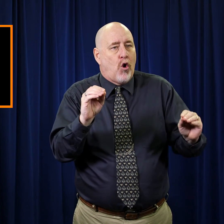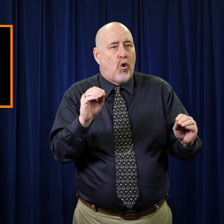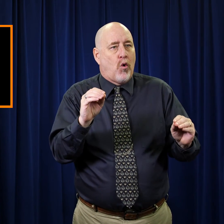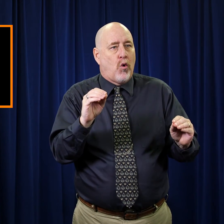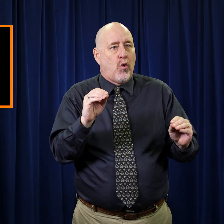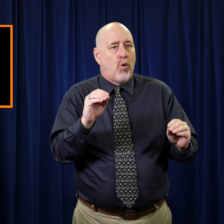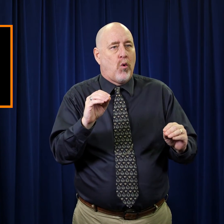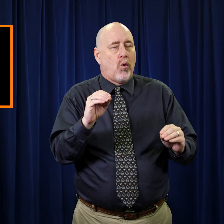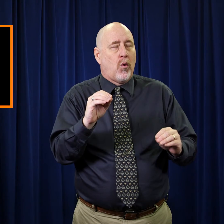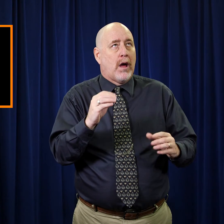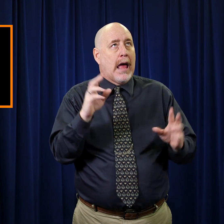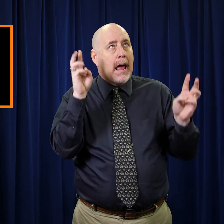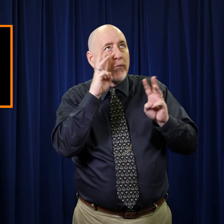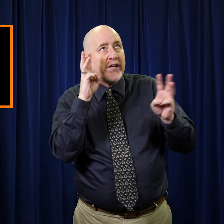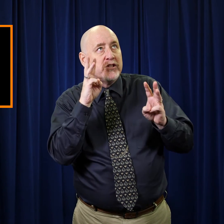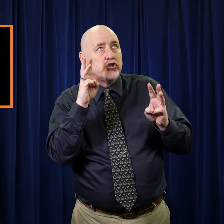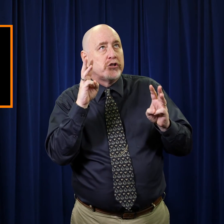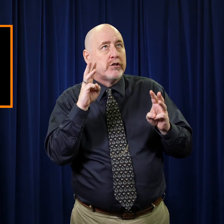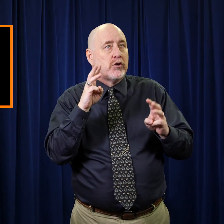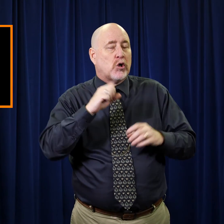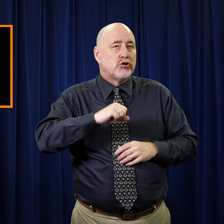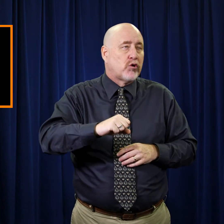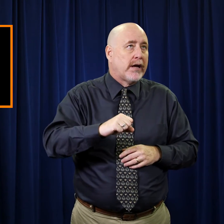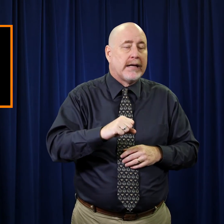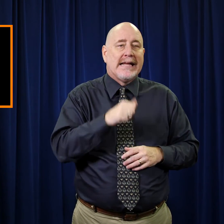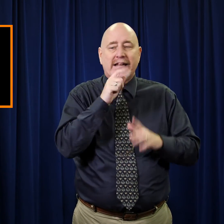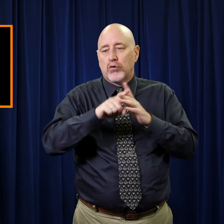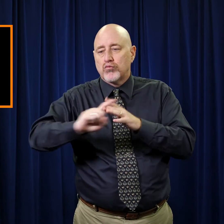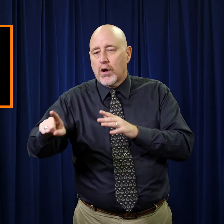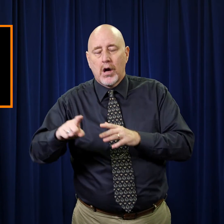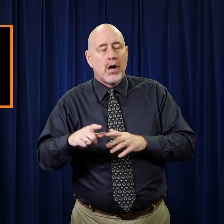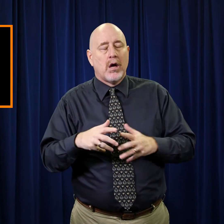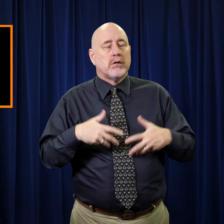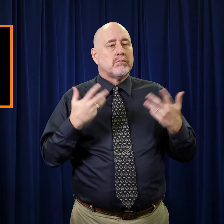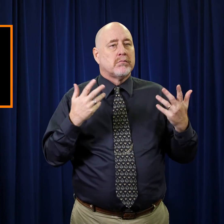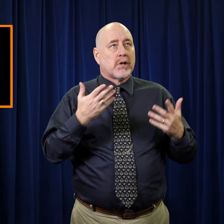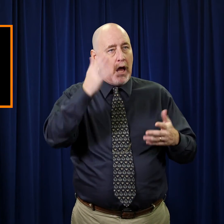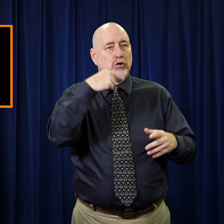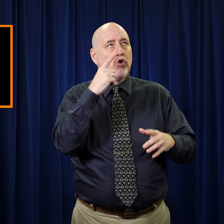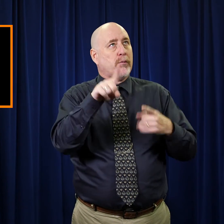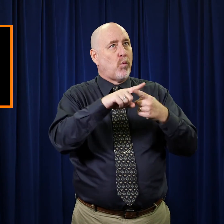appears to be no apprehension—no dread. Just resolve. He didn't run. God told him